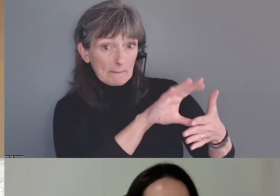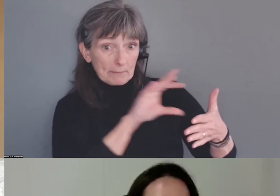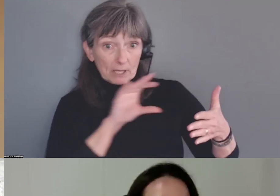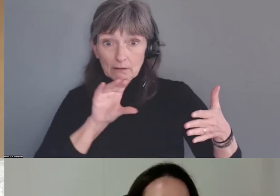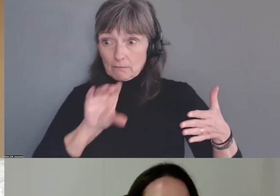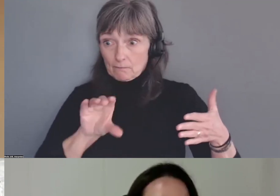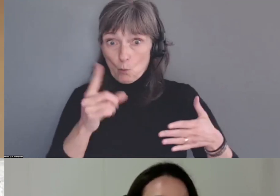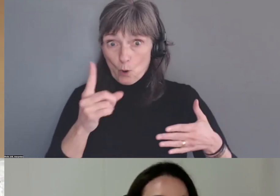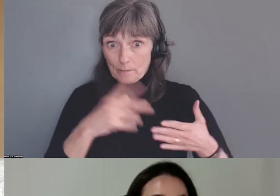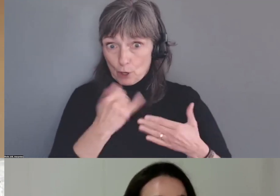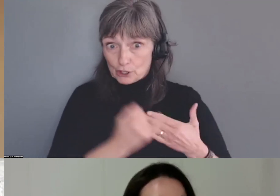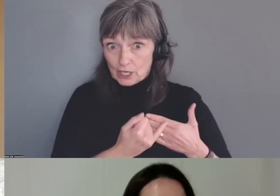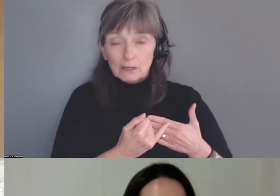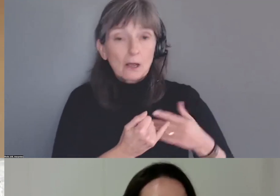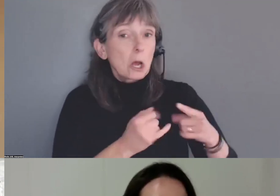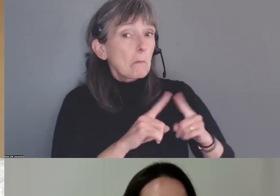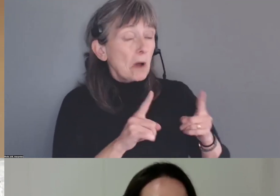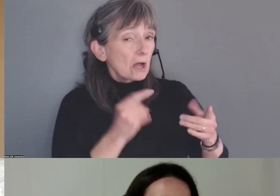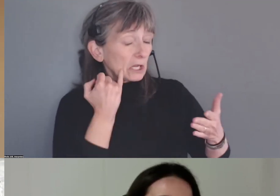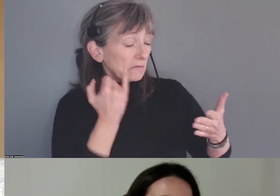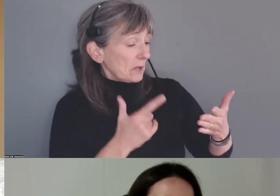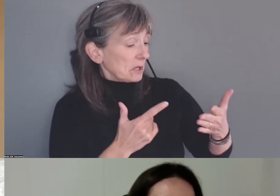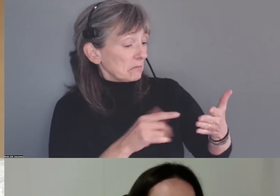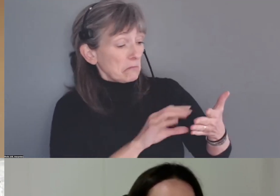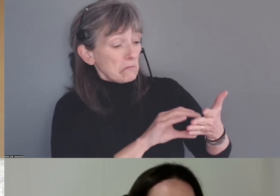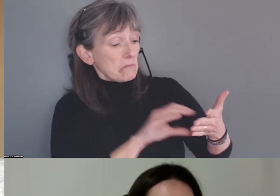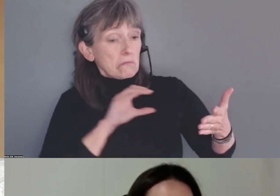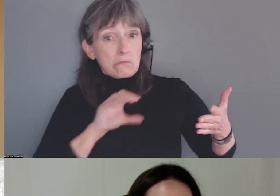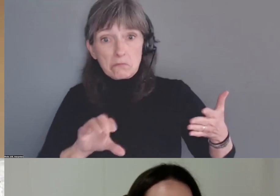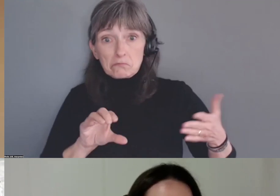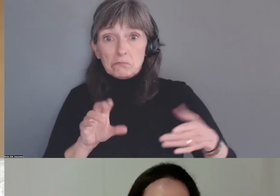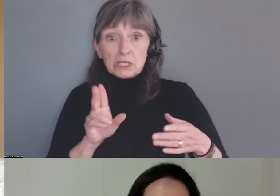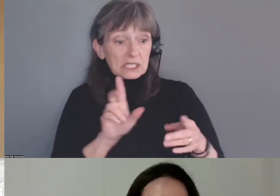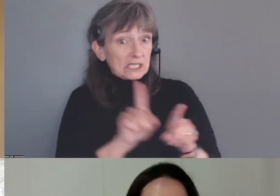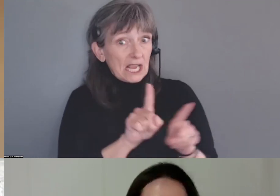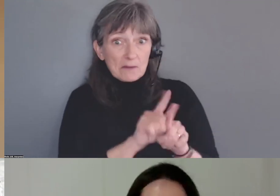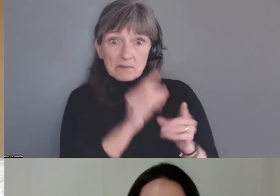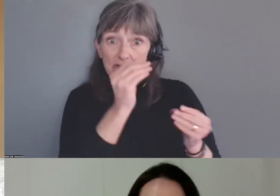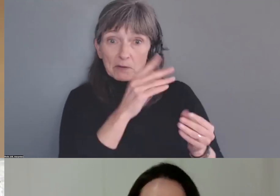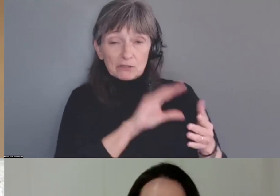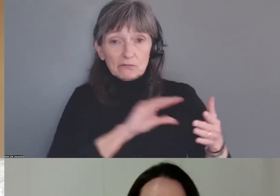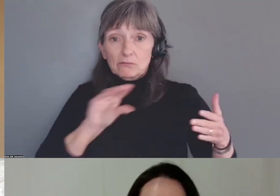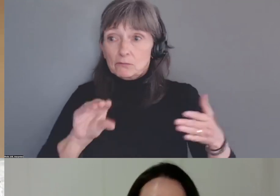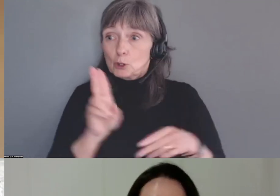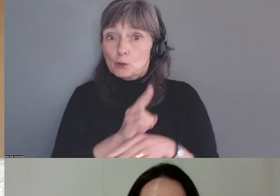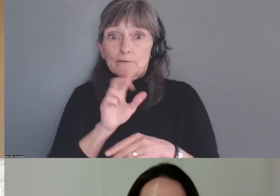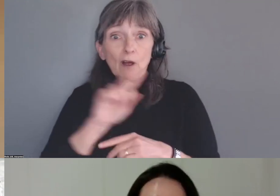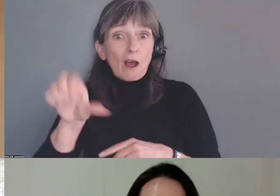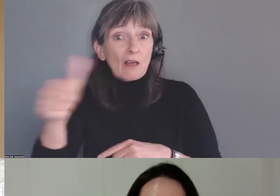the space of open education resources. And there are ways that AI can really help around that. So,